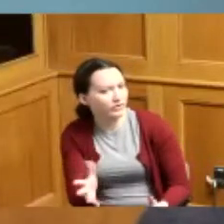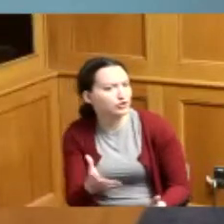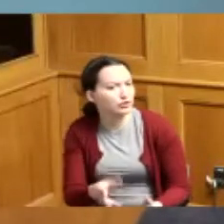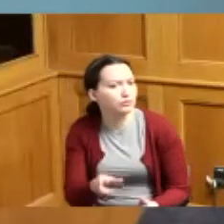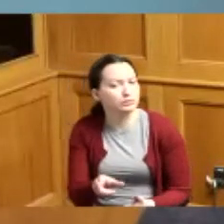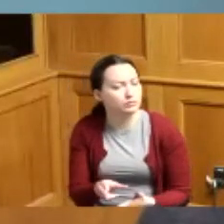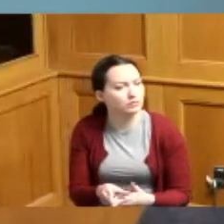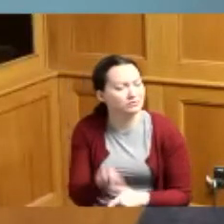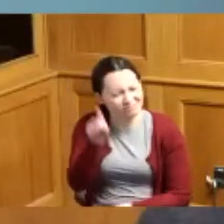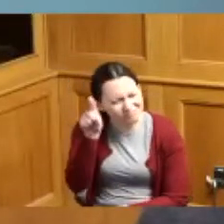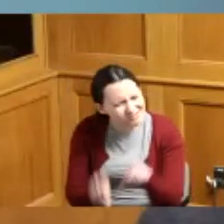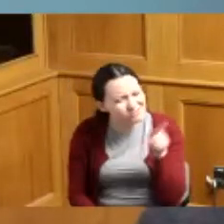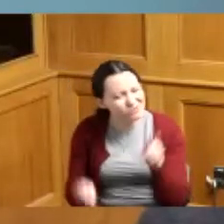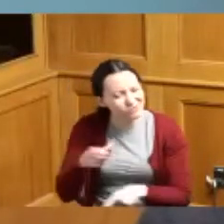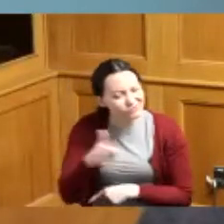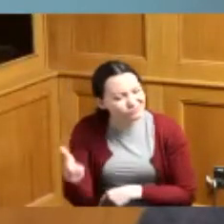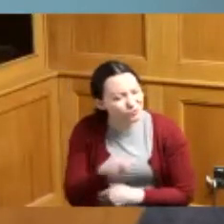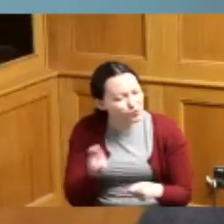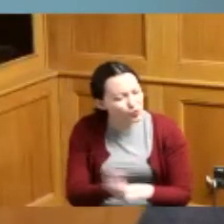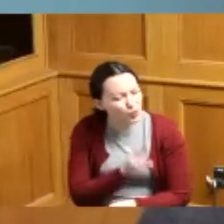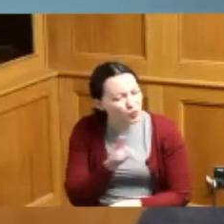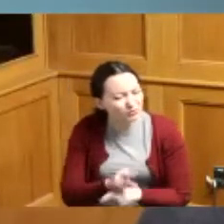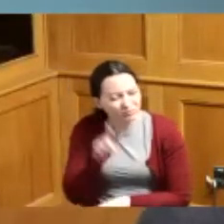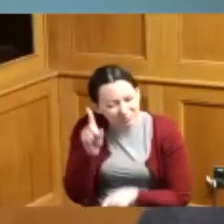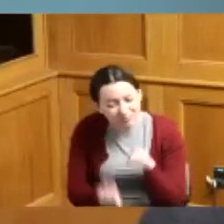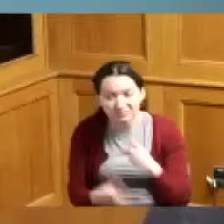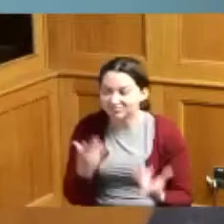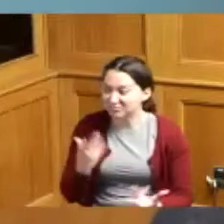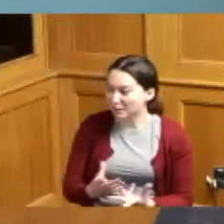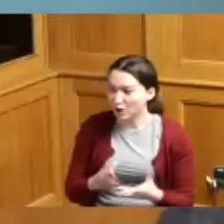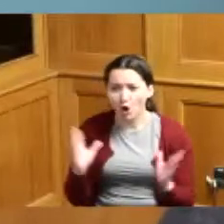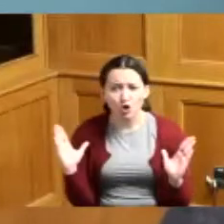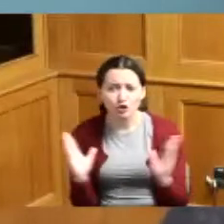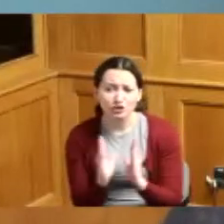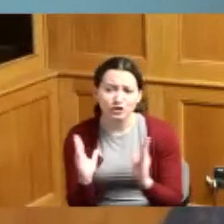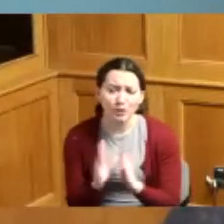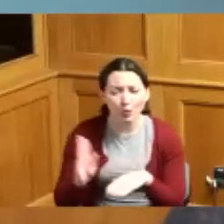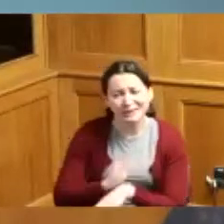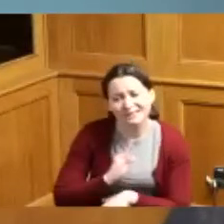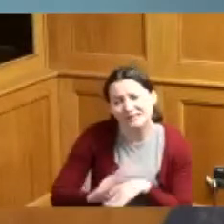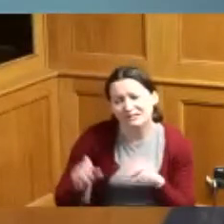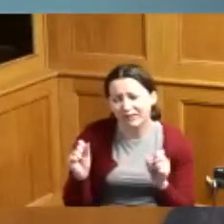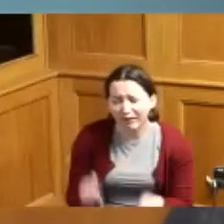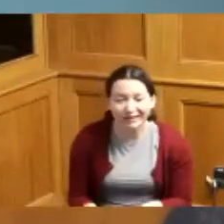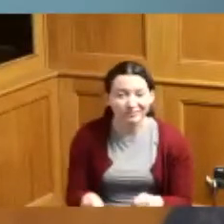transportation that's being used because we're talking about maybe get smaller vendors or not use